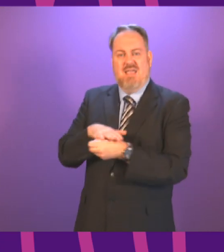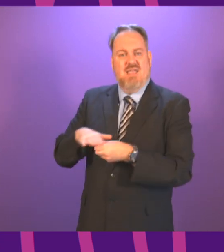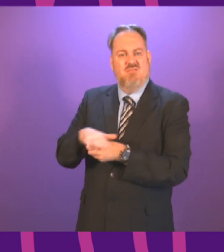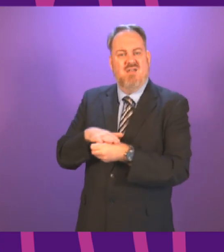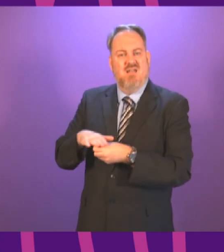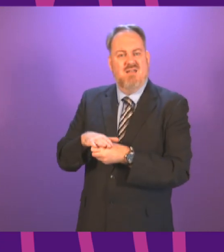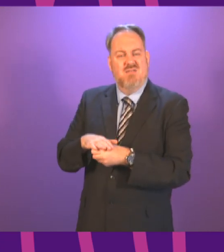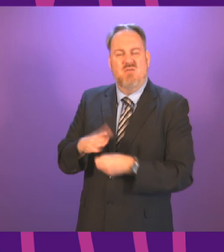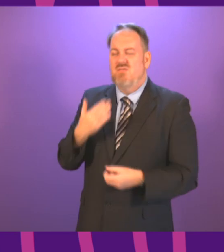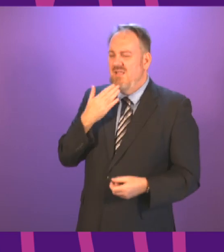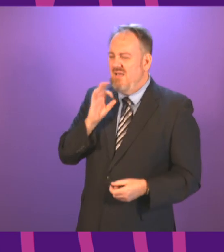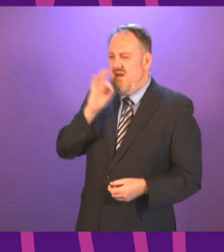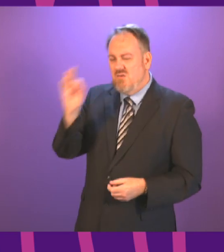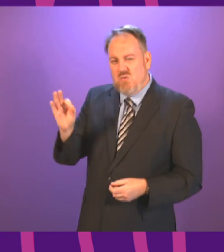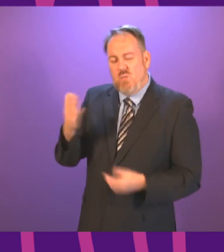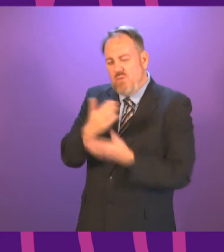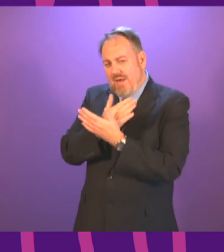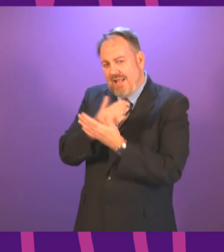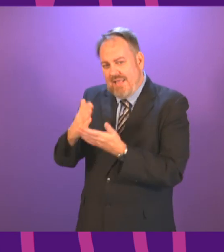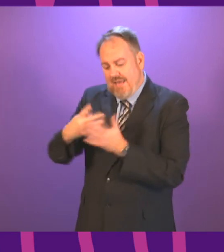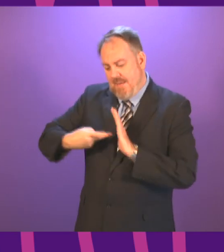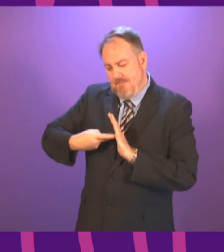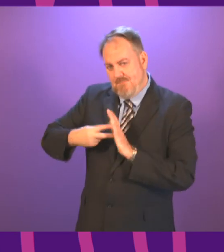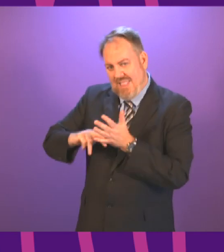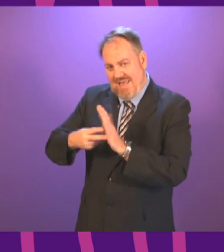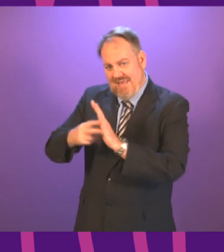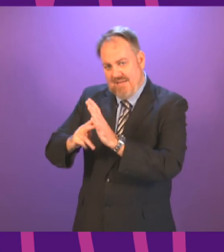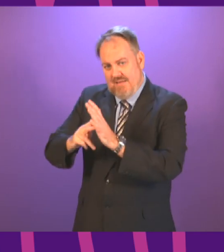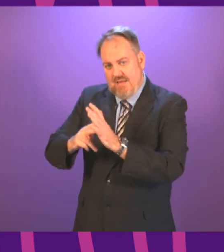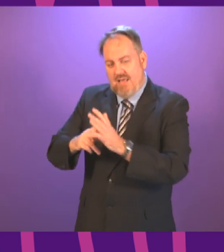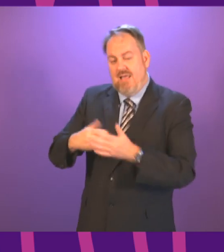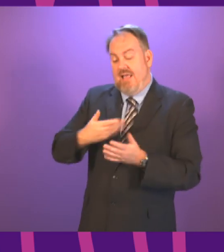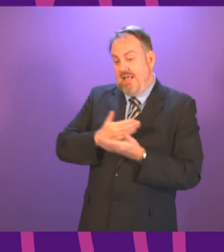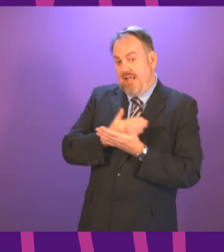What hope is there for areas such as Inverclyde? A clear road map and clear milestones that